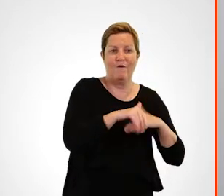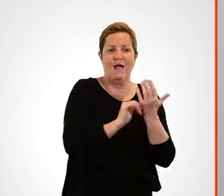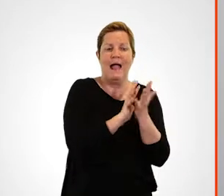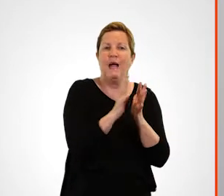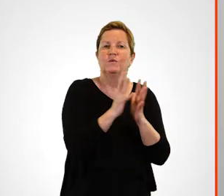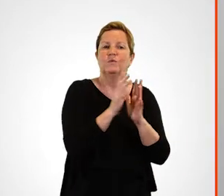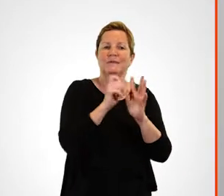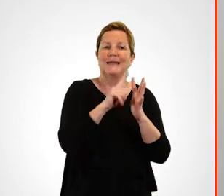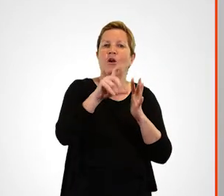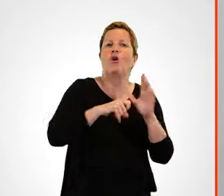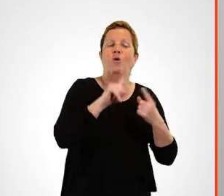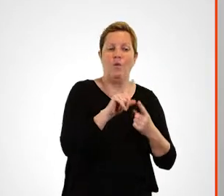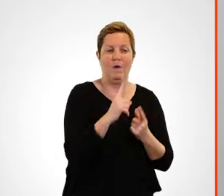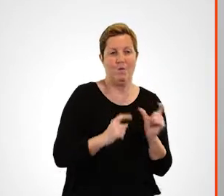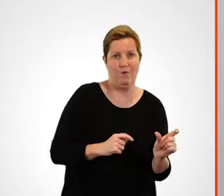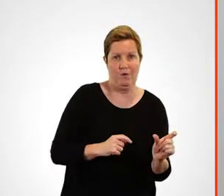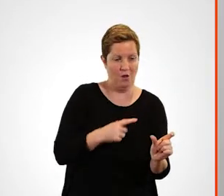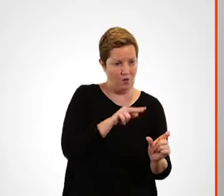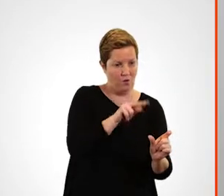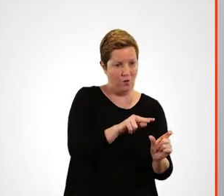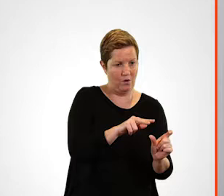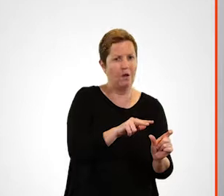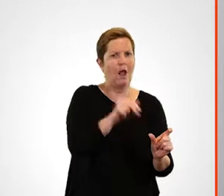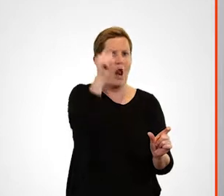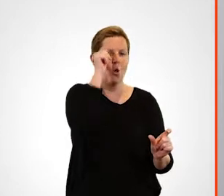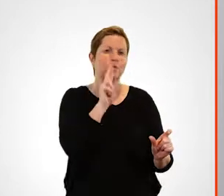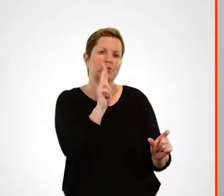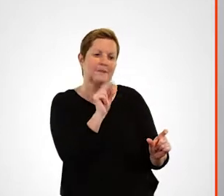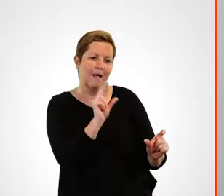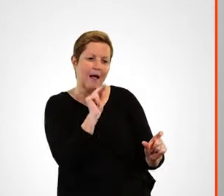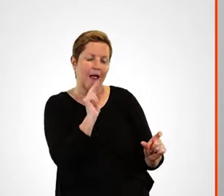look at the print, be able to say it, know what it means.